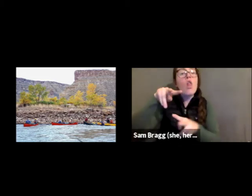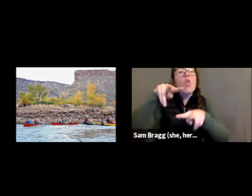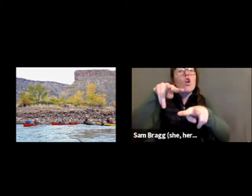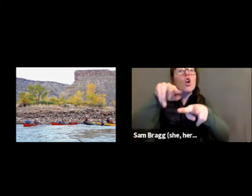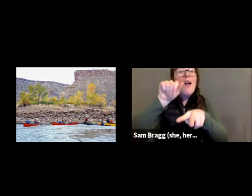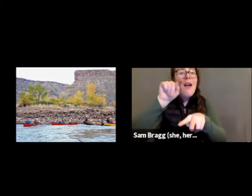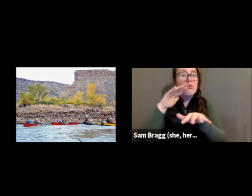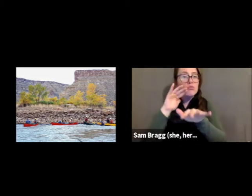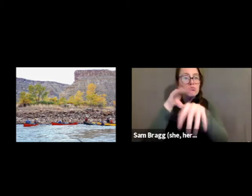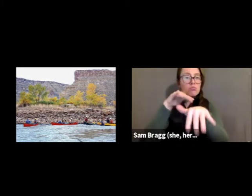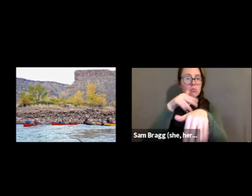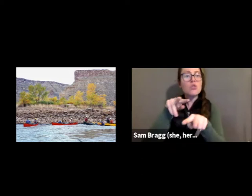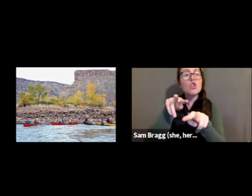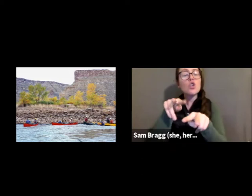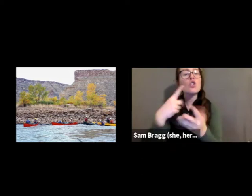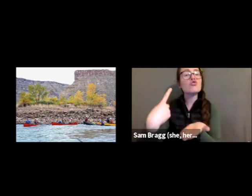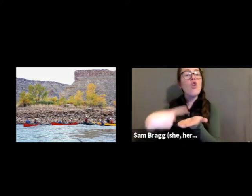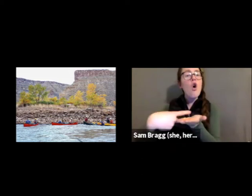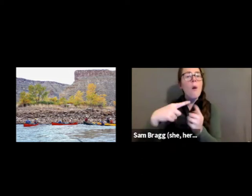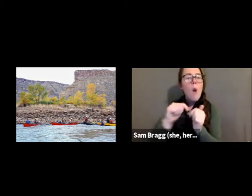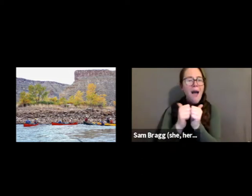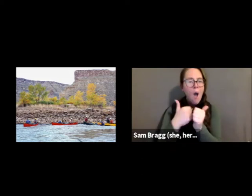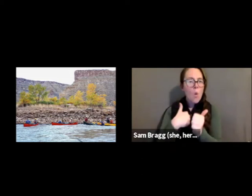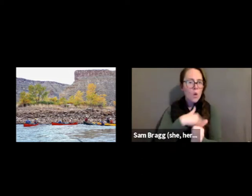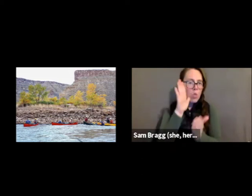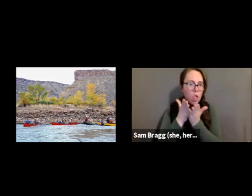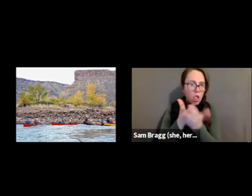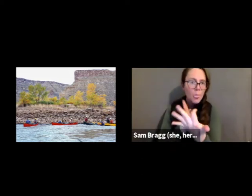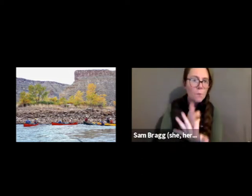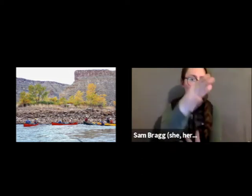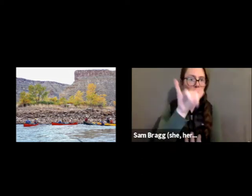boat and then trying to look ahead and see where maybe it got rough and avoid those areas and then